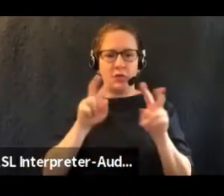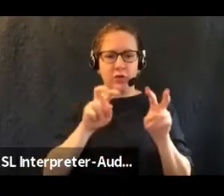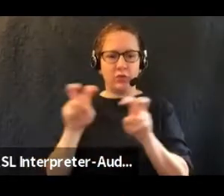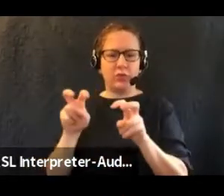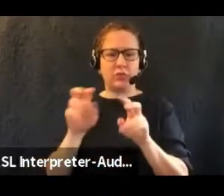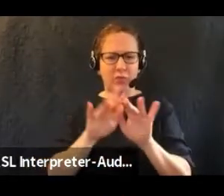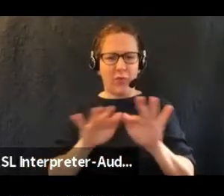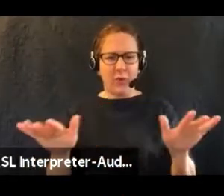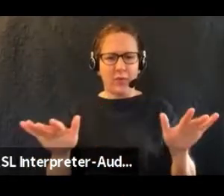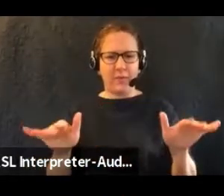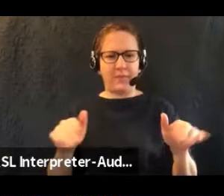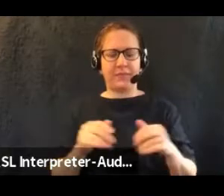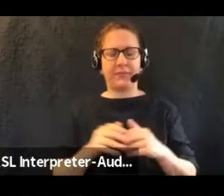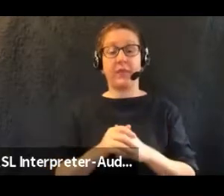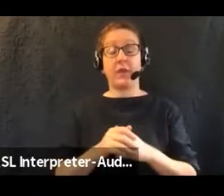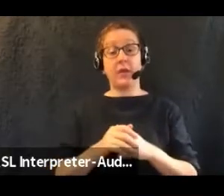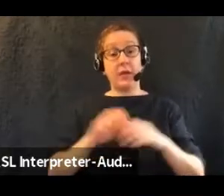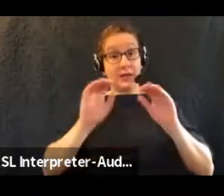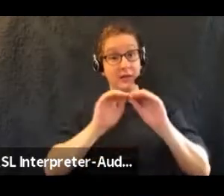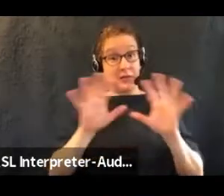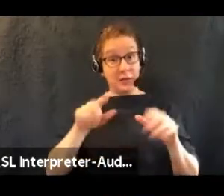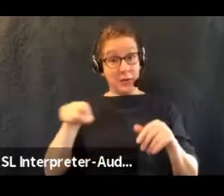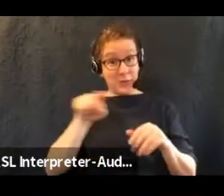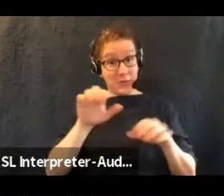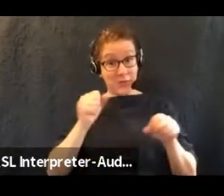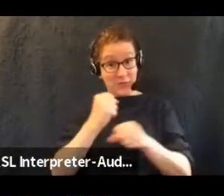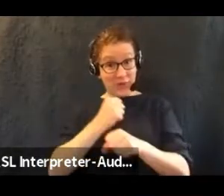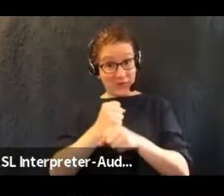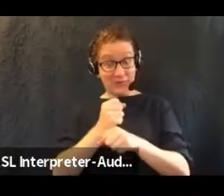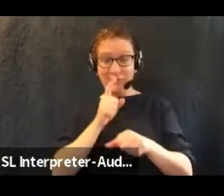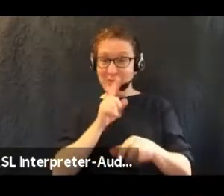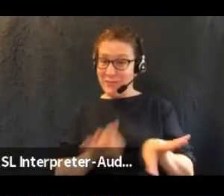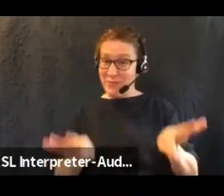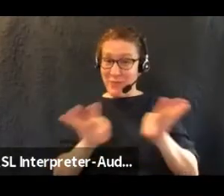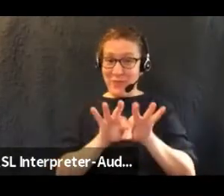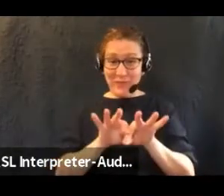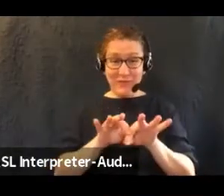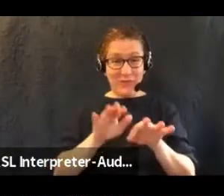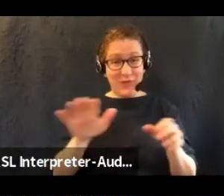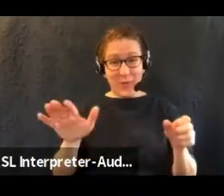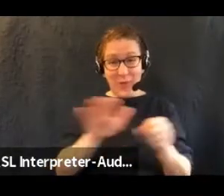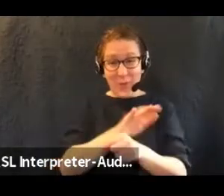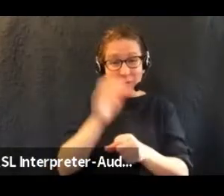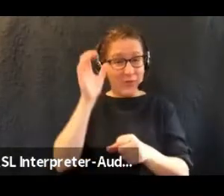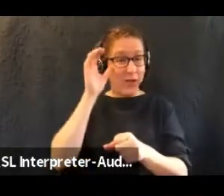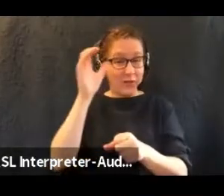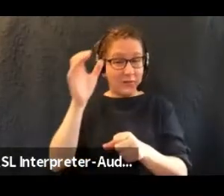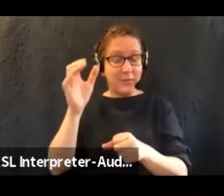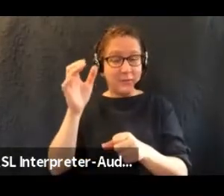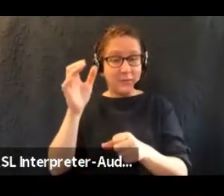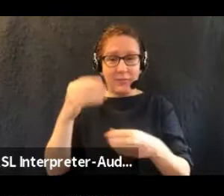So clearly, what you do is critical to the whole concept of providing opportunities for